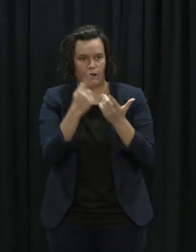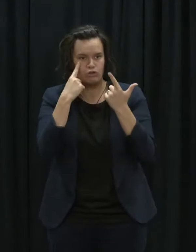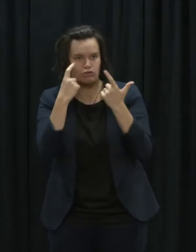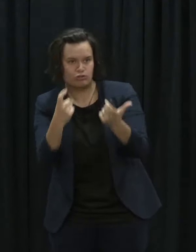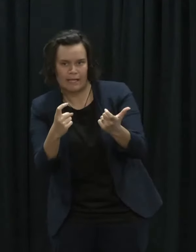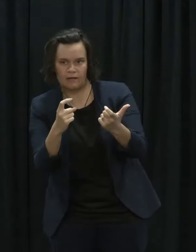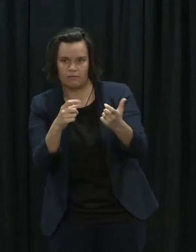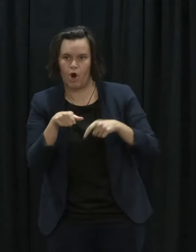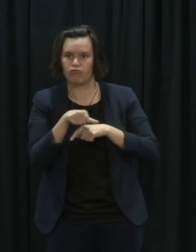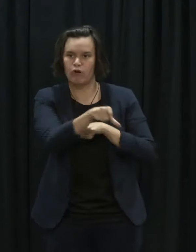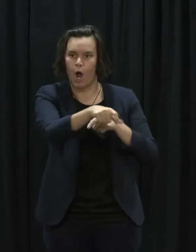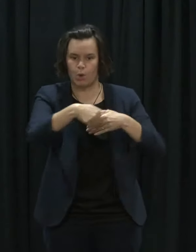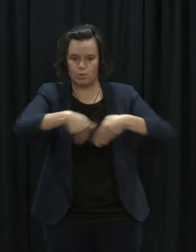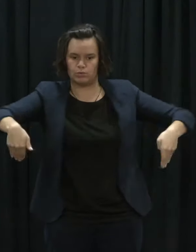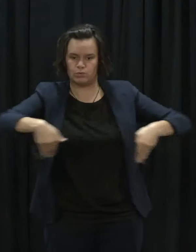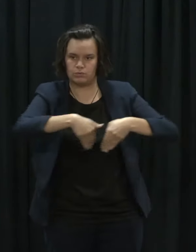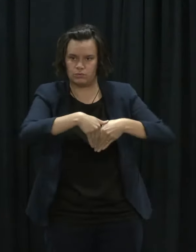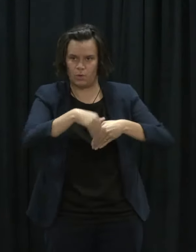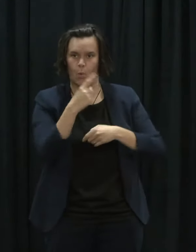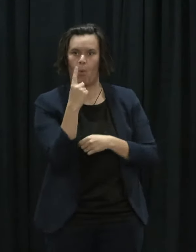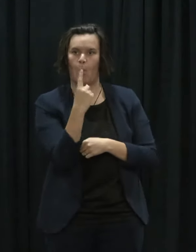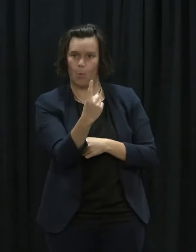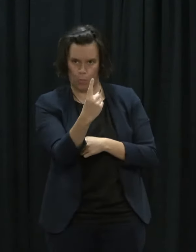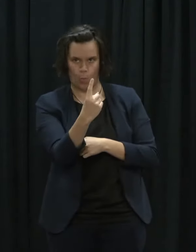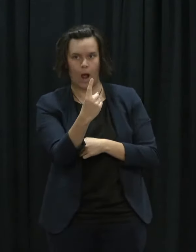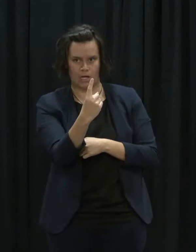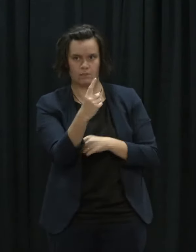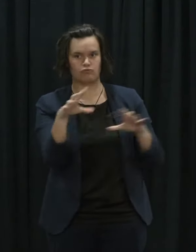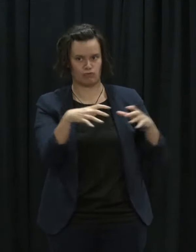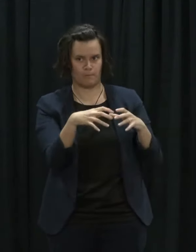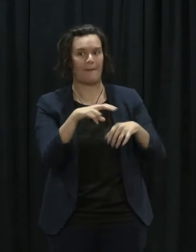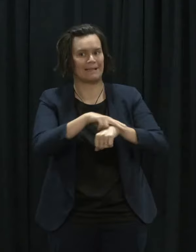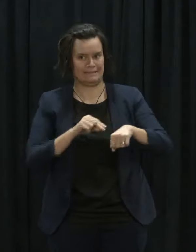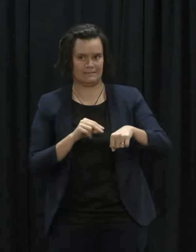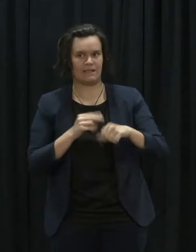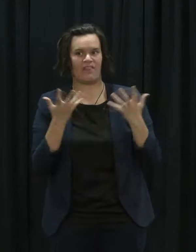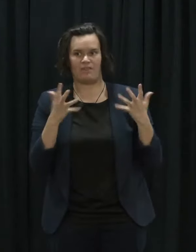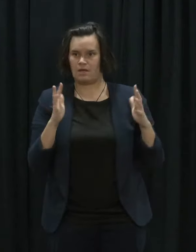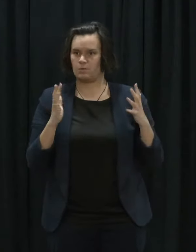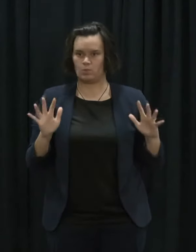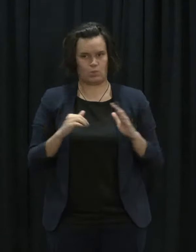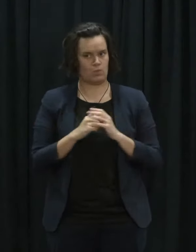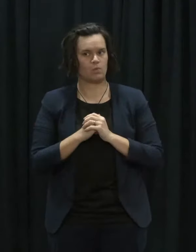For the police, ultimately they are the only ones who can legally operate compliance around these checks, and it is